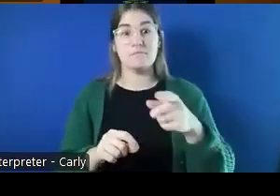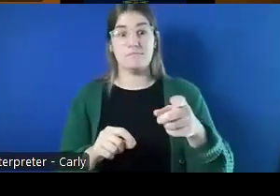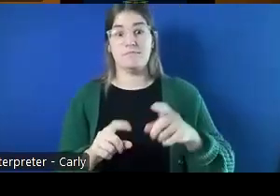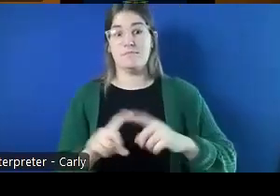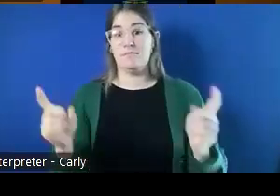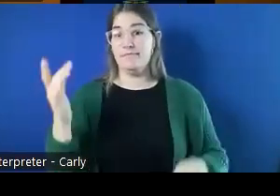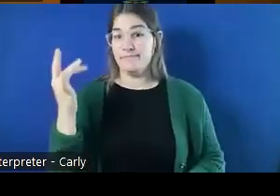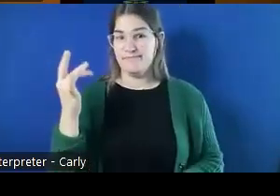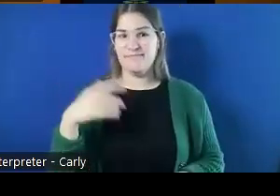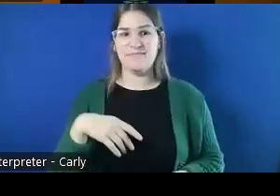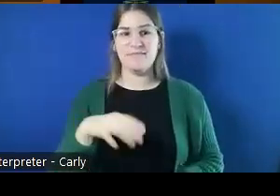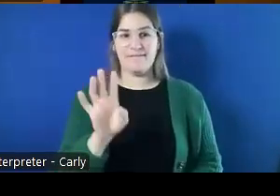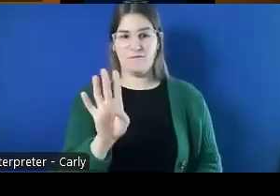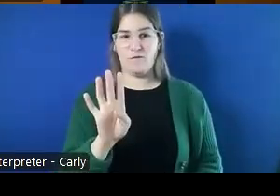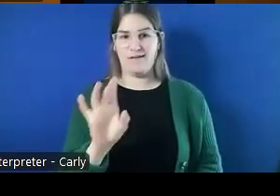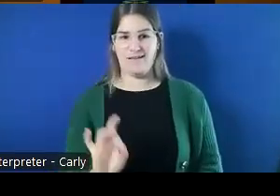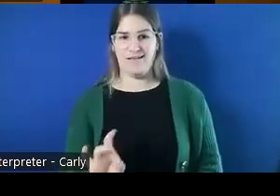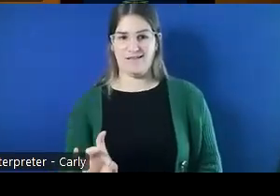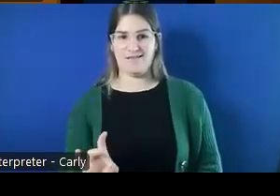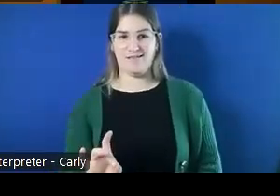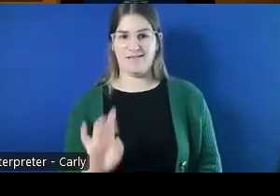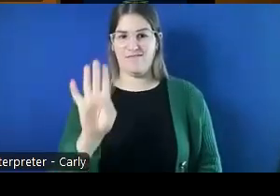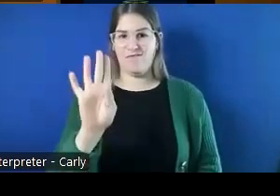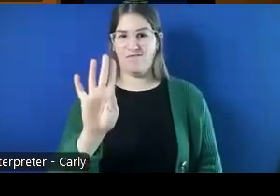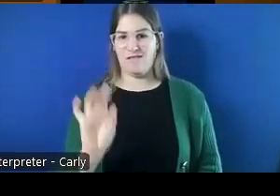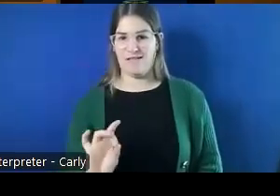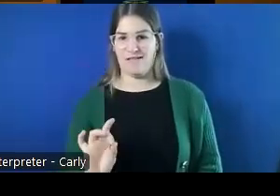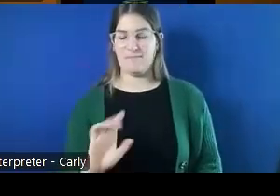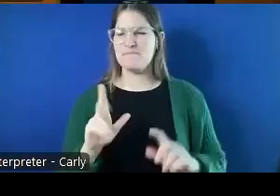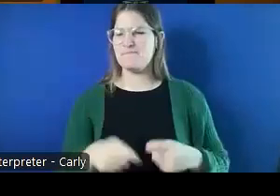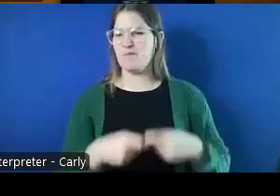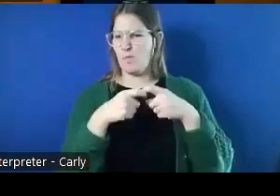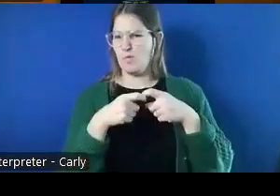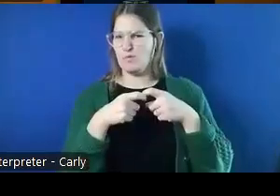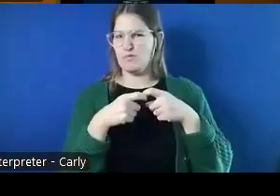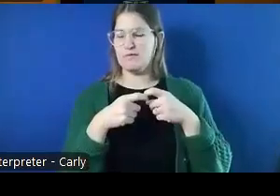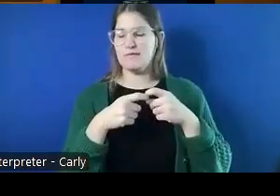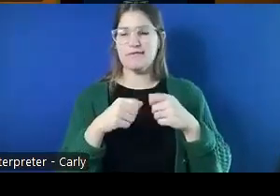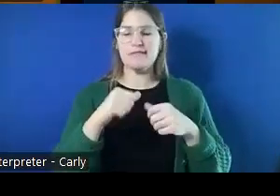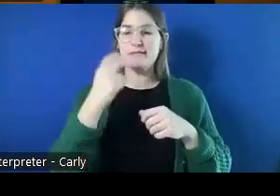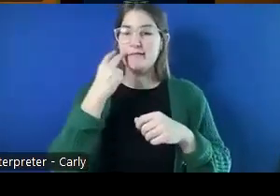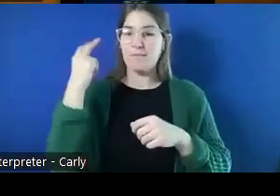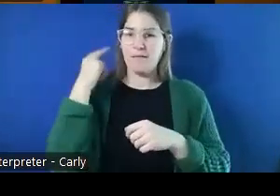is session four and eight where I kind of put a pause on the explicit memory and recall of parts